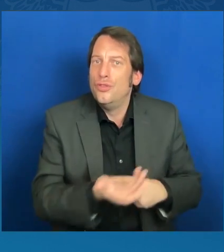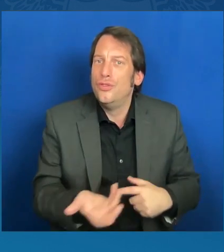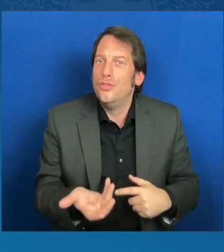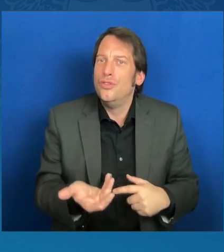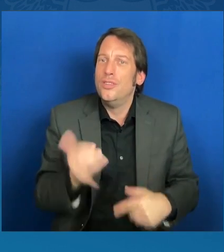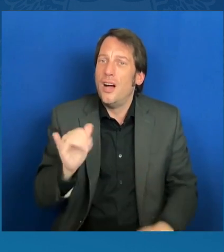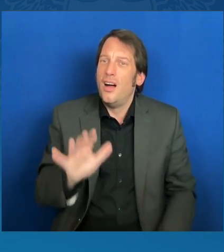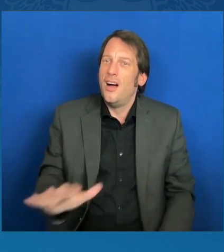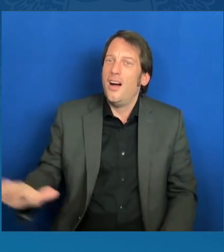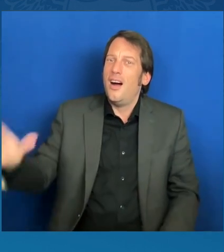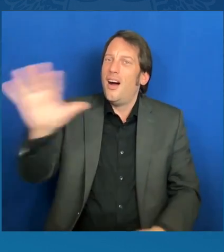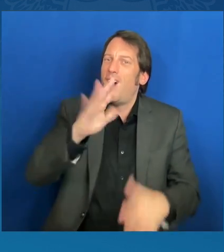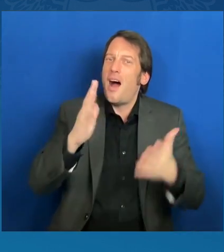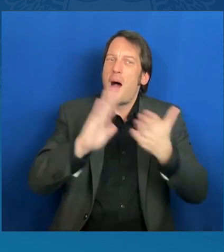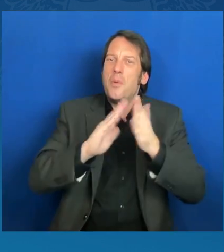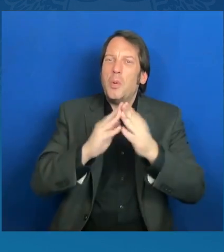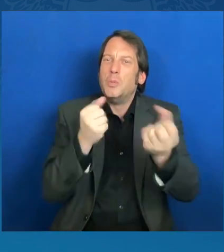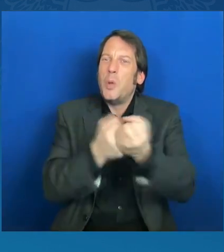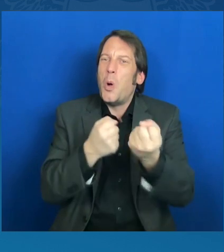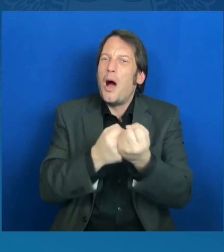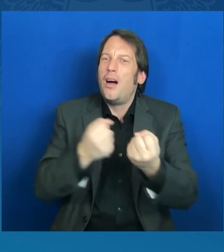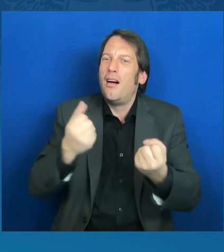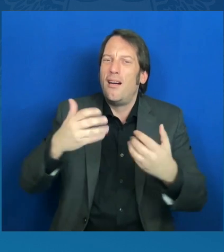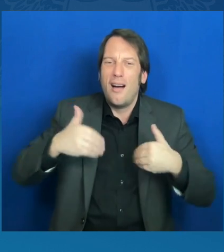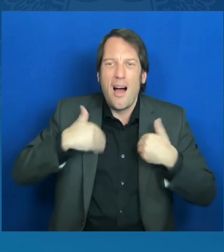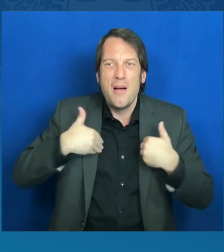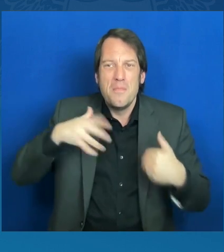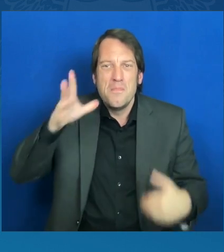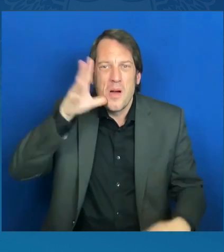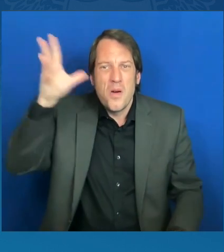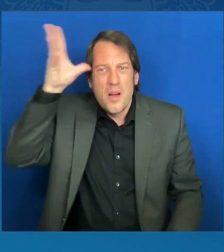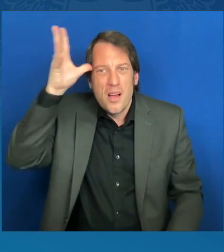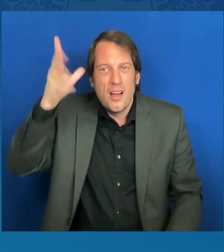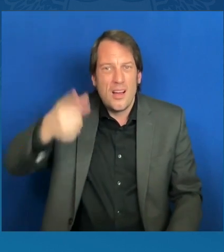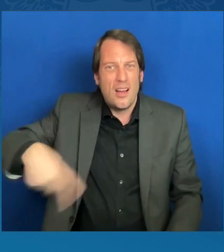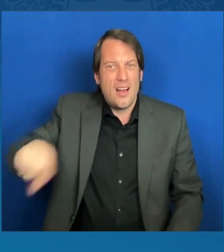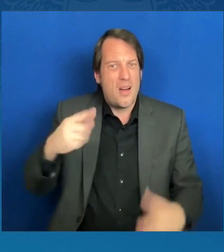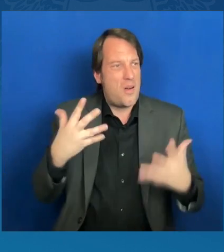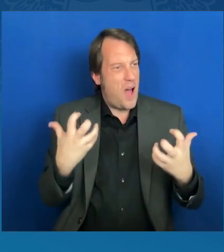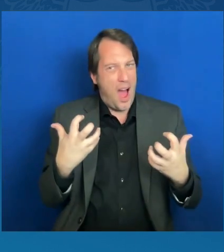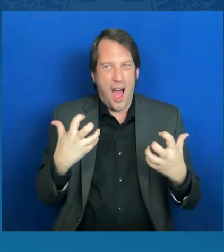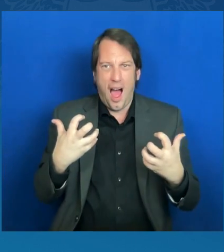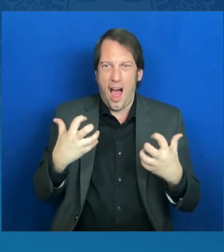to parent their children well but not necessarily the skills or resources,